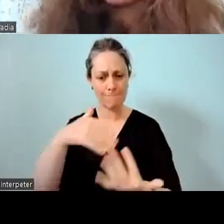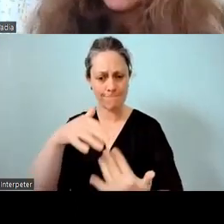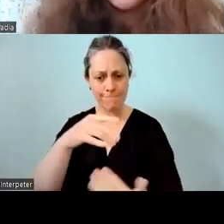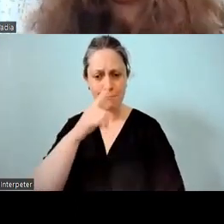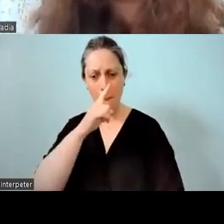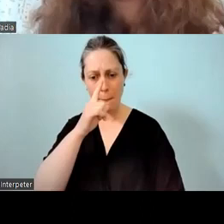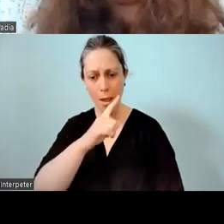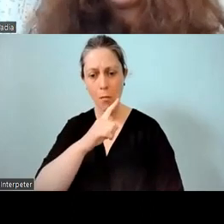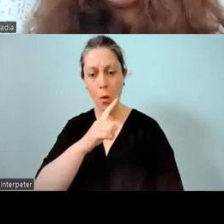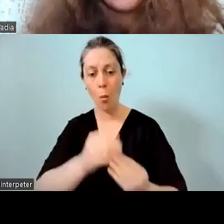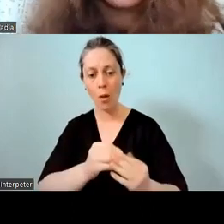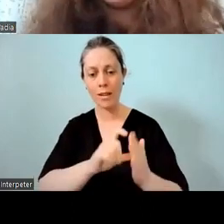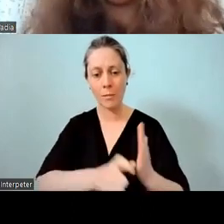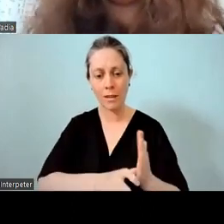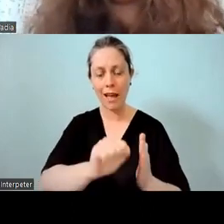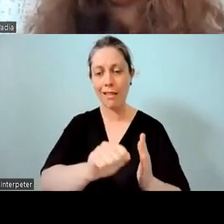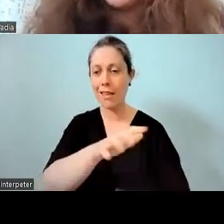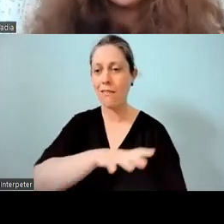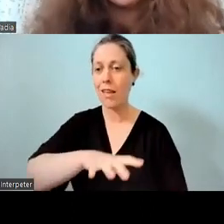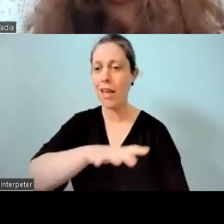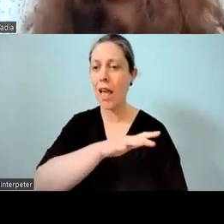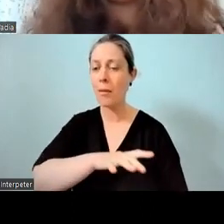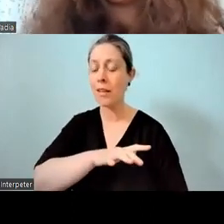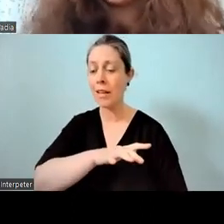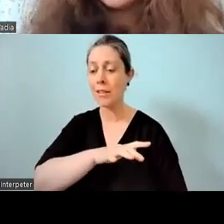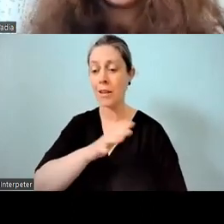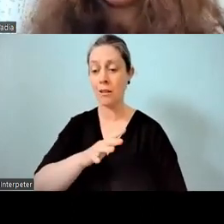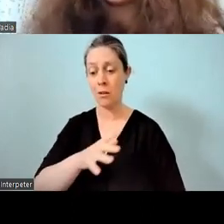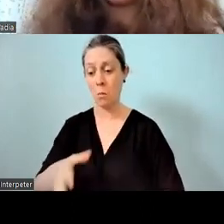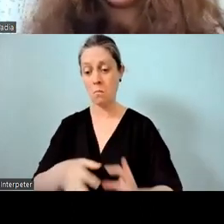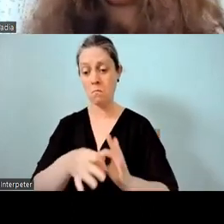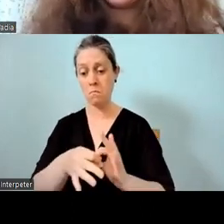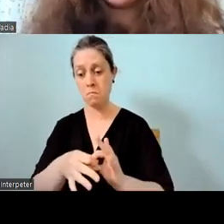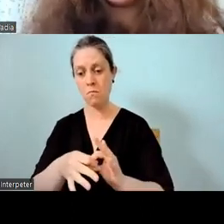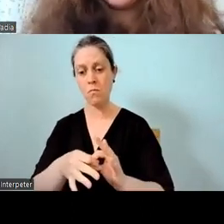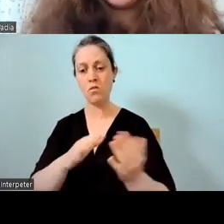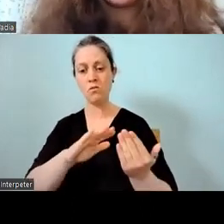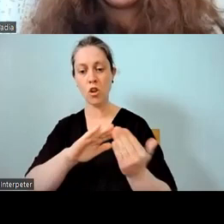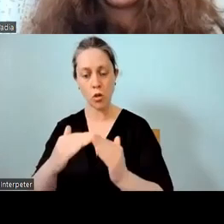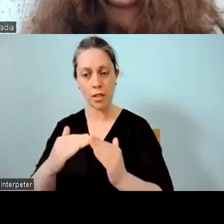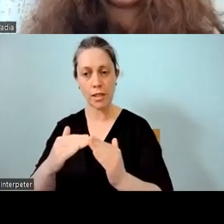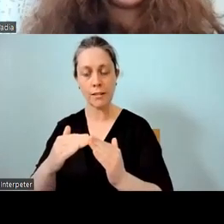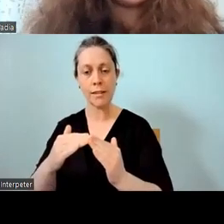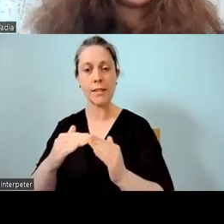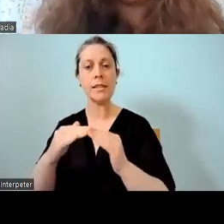have with their communities, with, you know, the systems and with the agencies that they work with.